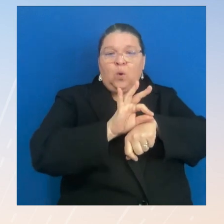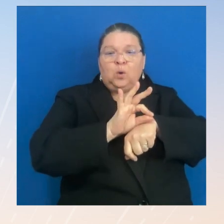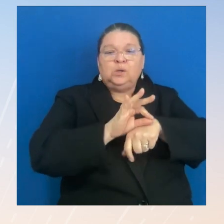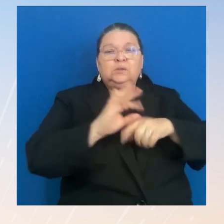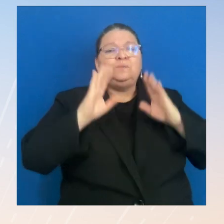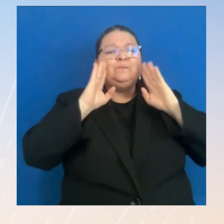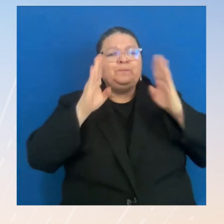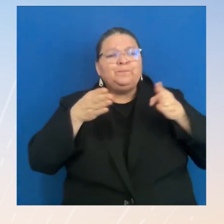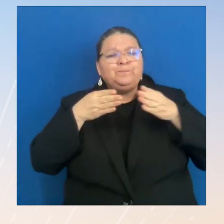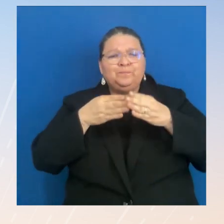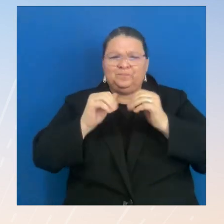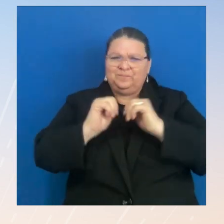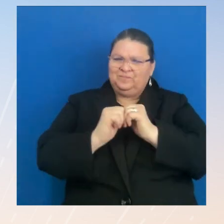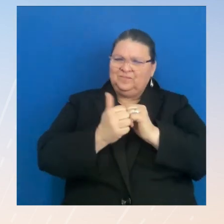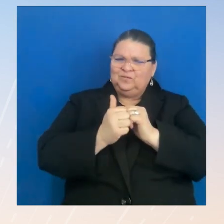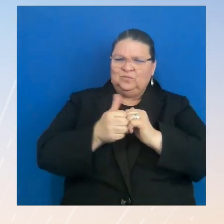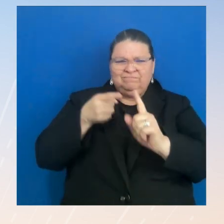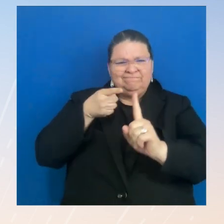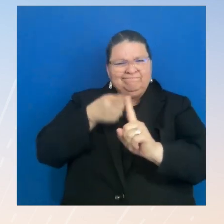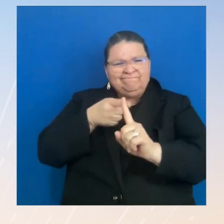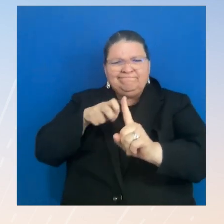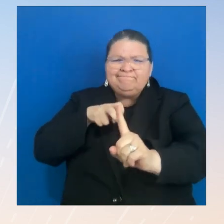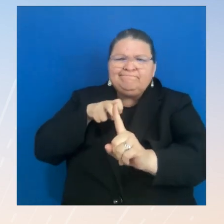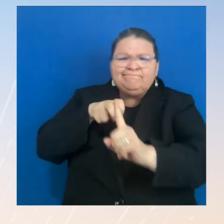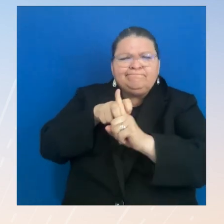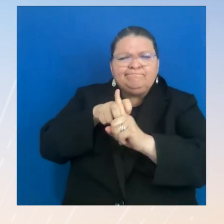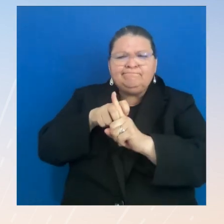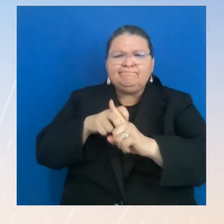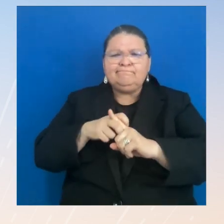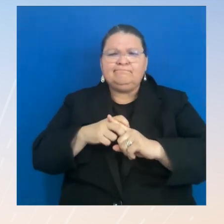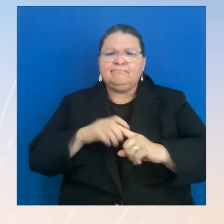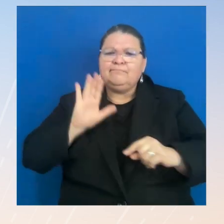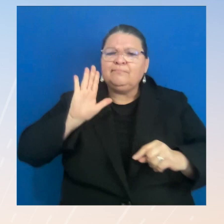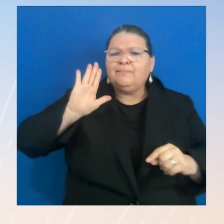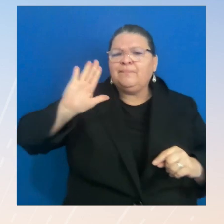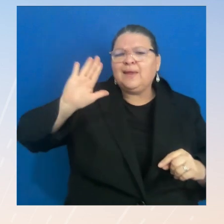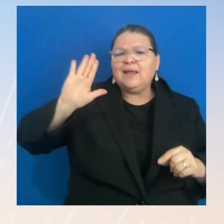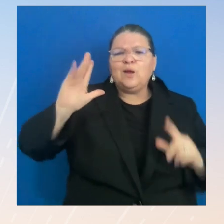including President Biden, on February 26th, as a way to go after corrupt gains